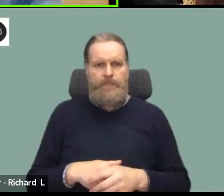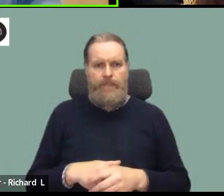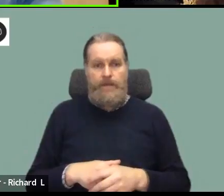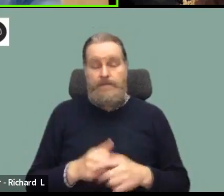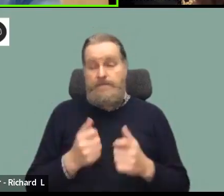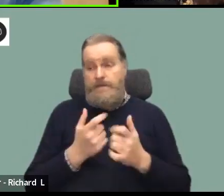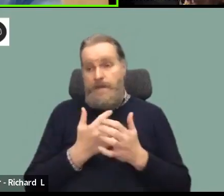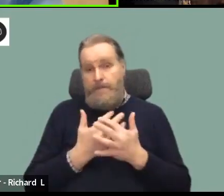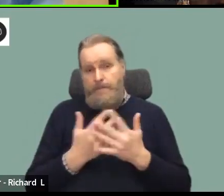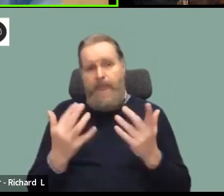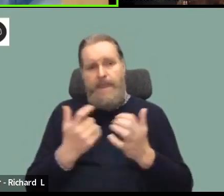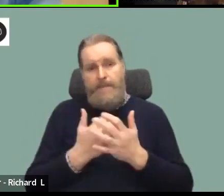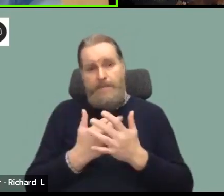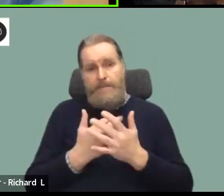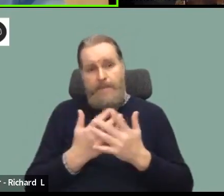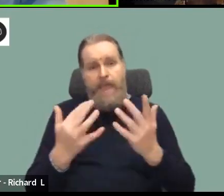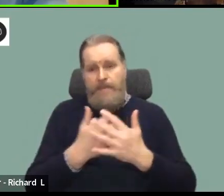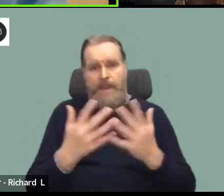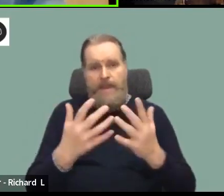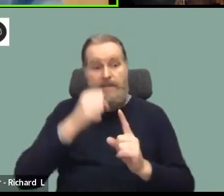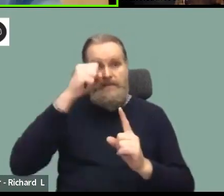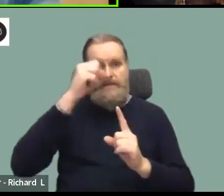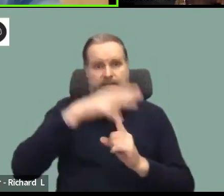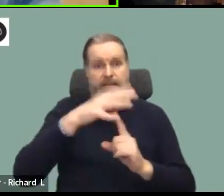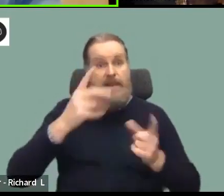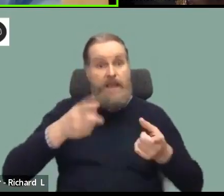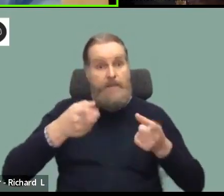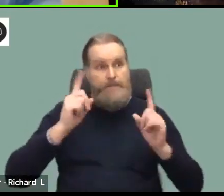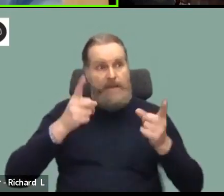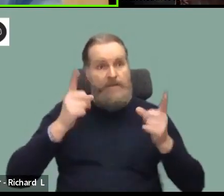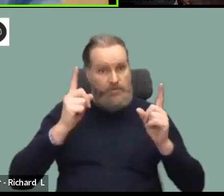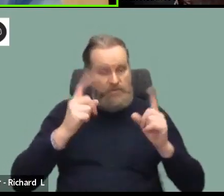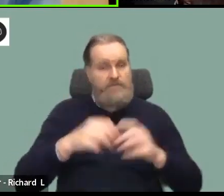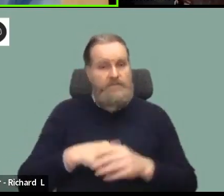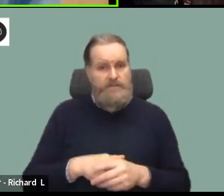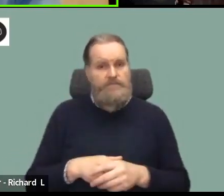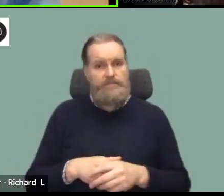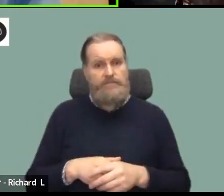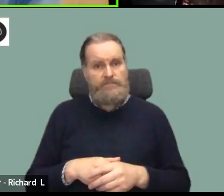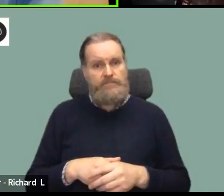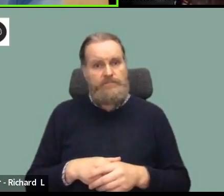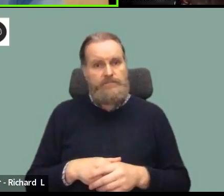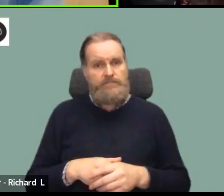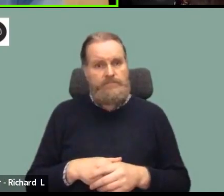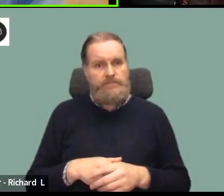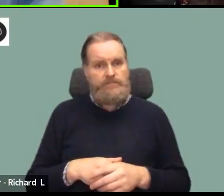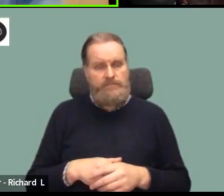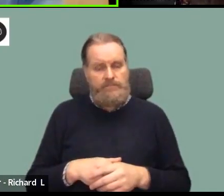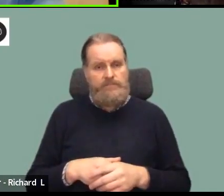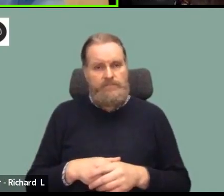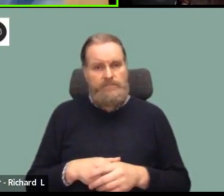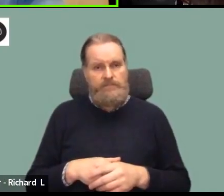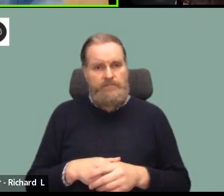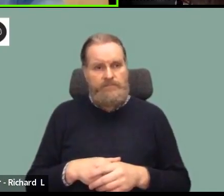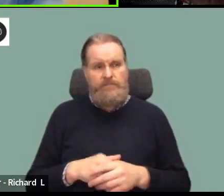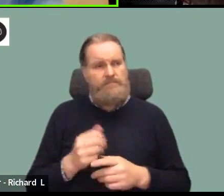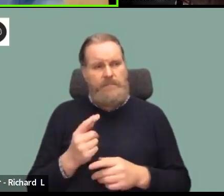In fact, to be clear, there are many In fact, to be clear, there are many many many senior managers who have supported strike. action action. Some of them action. Some of them have been